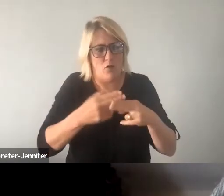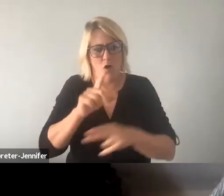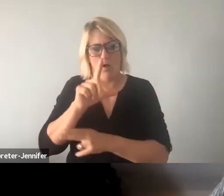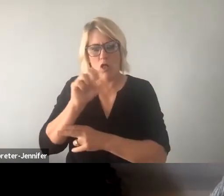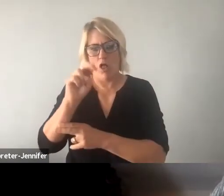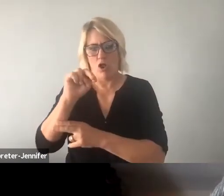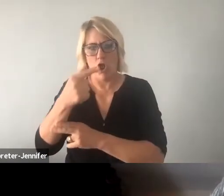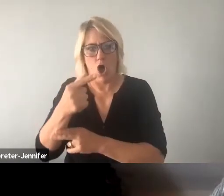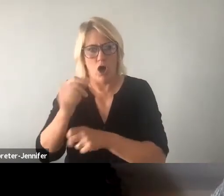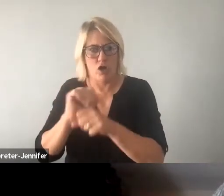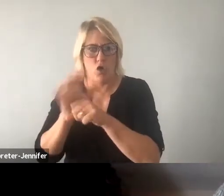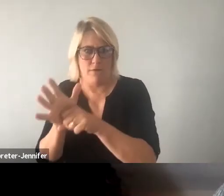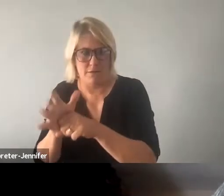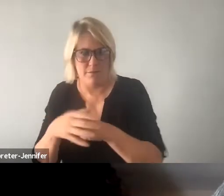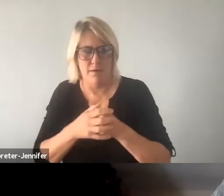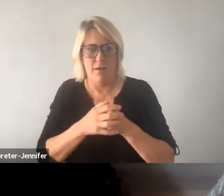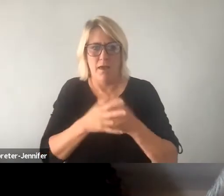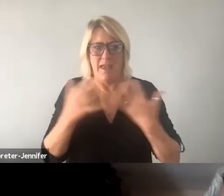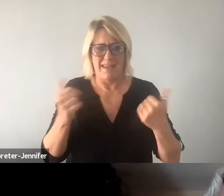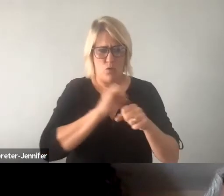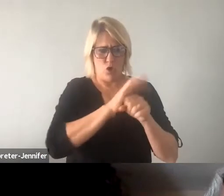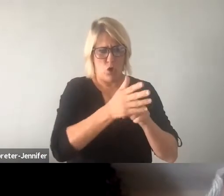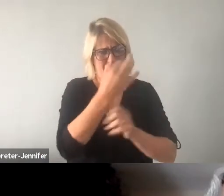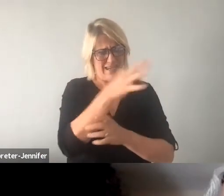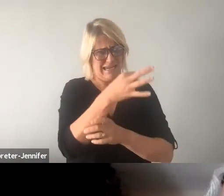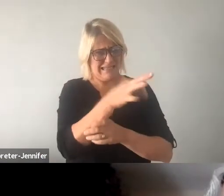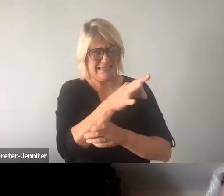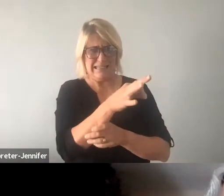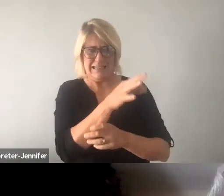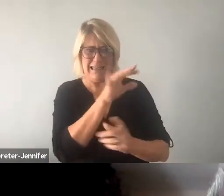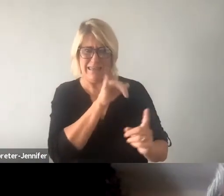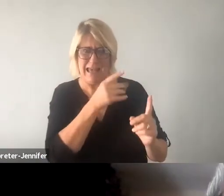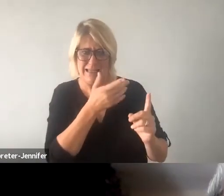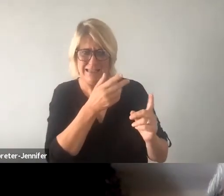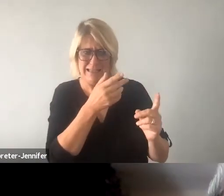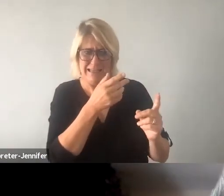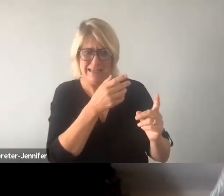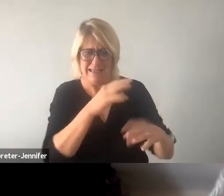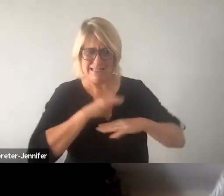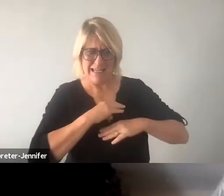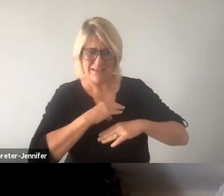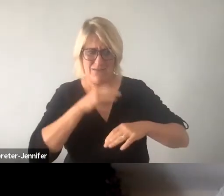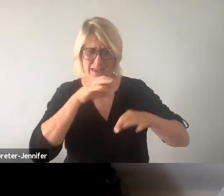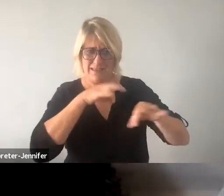early days of the pandemic, we didn't really have what we're now calling long